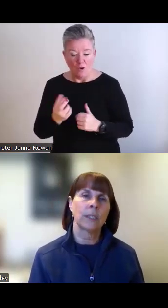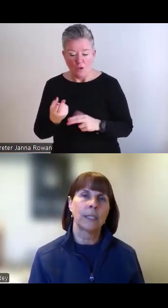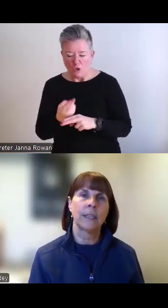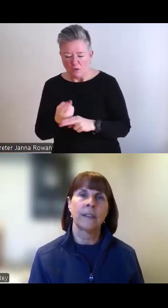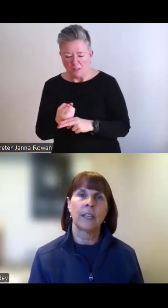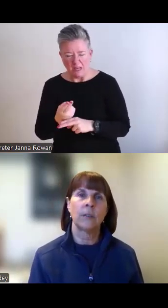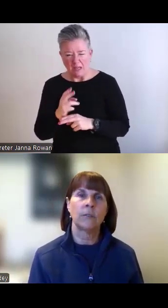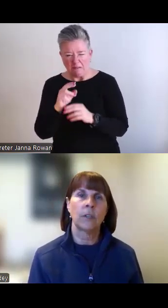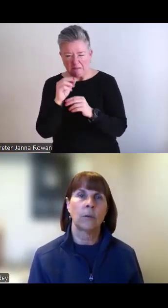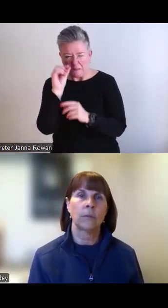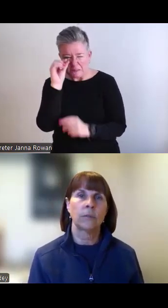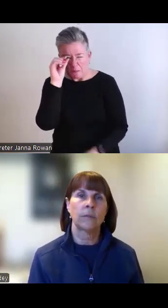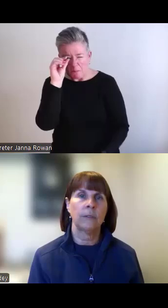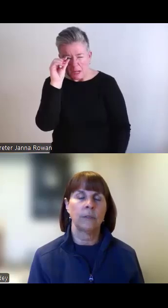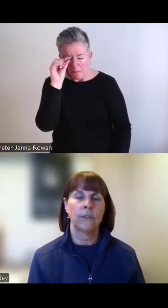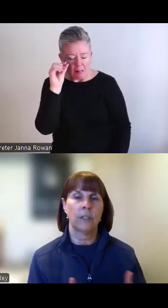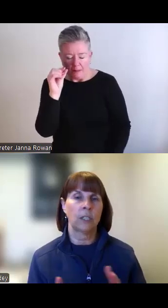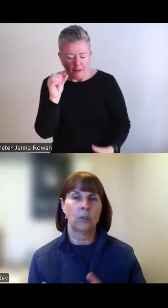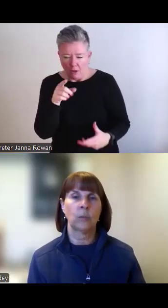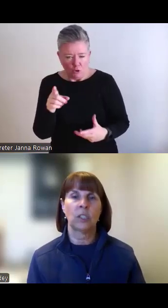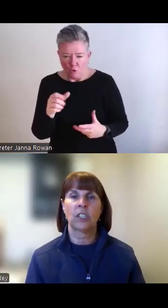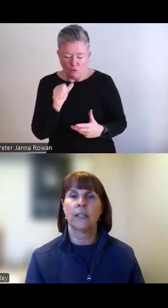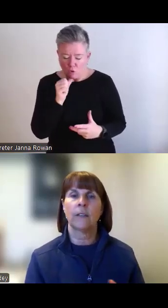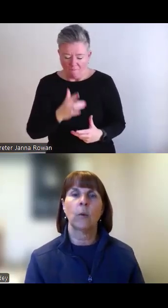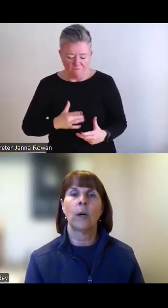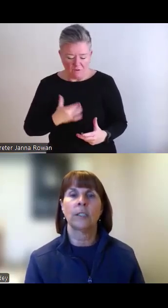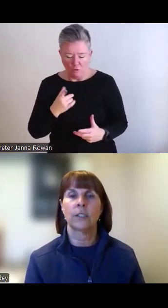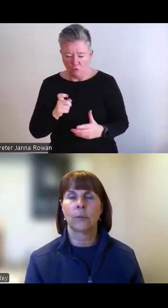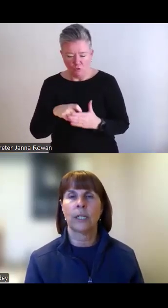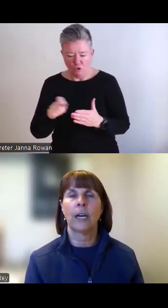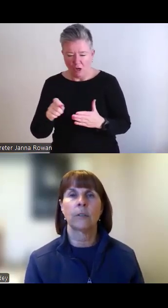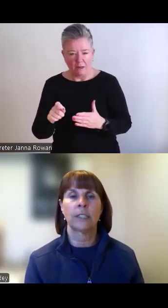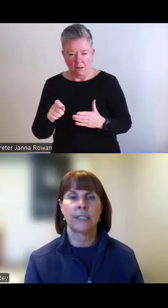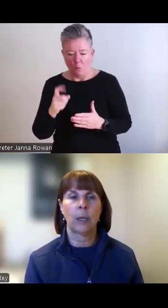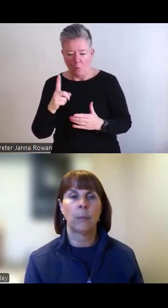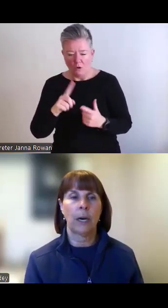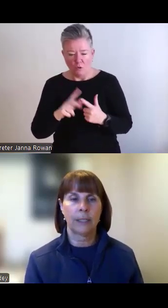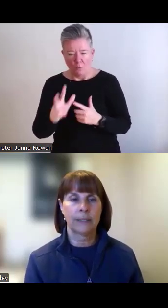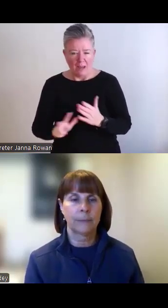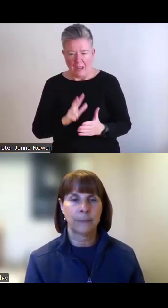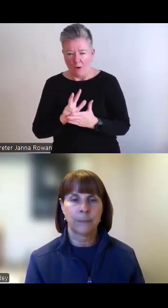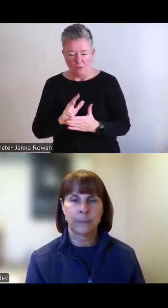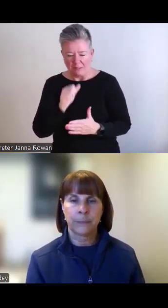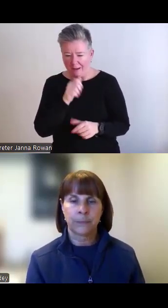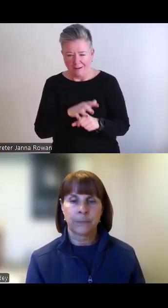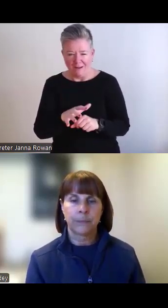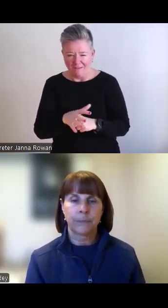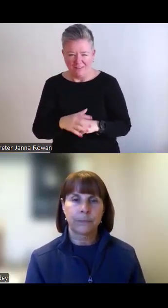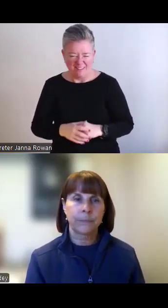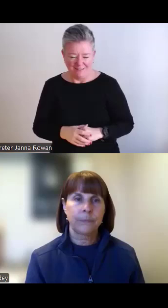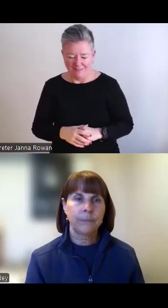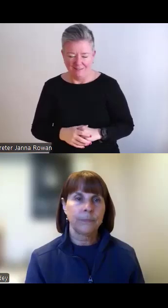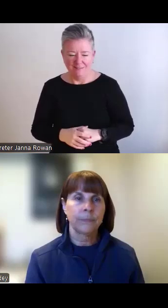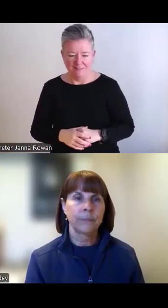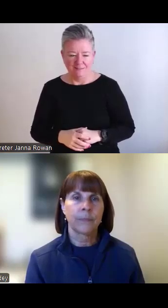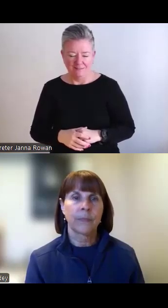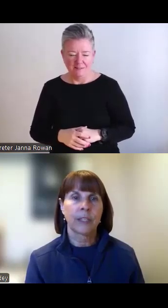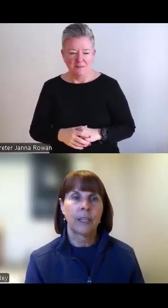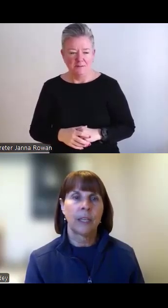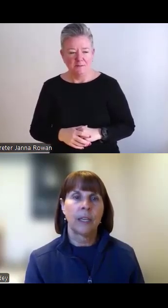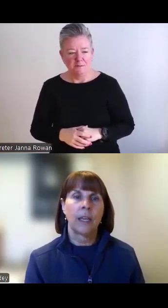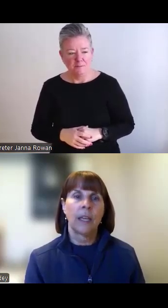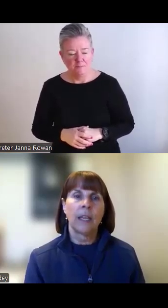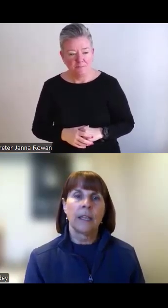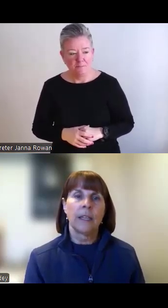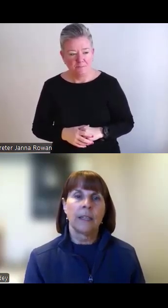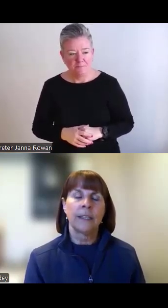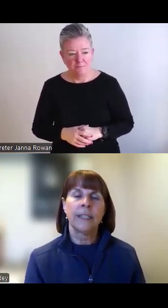minimally that you don't even feel like you should be checking the "one to three hours a day" box.